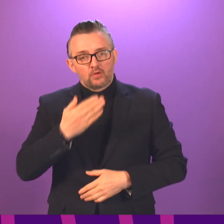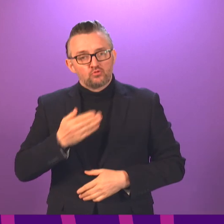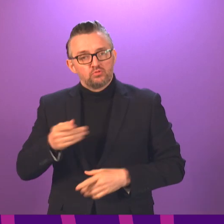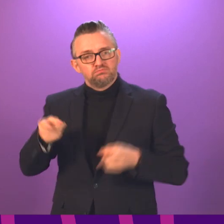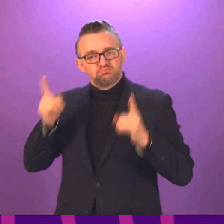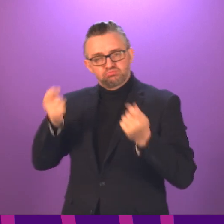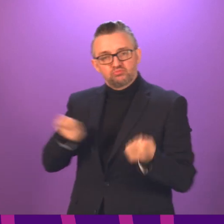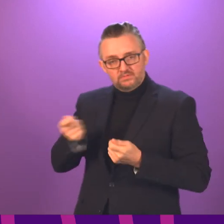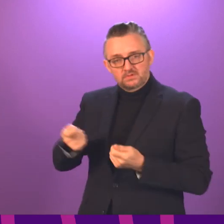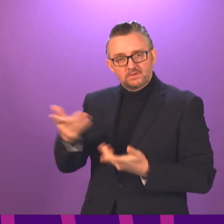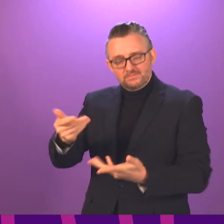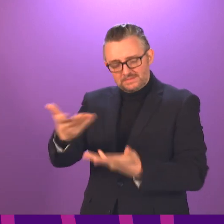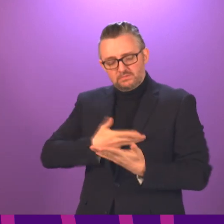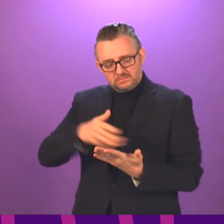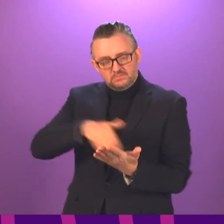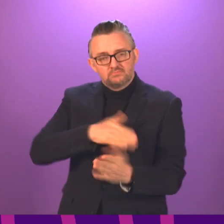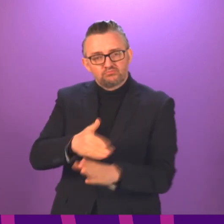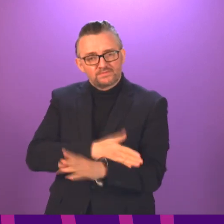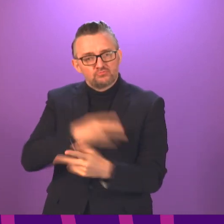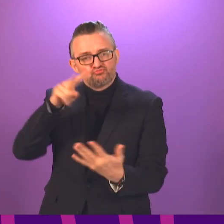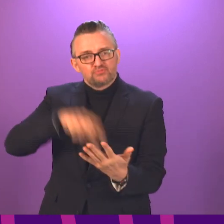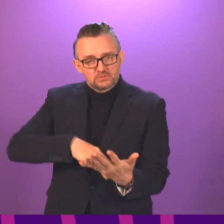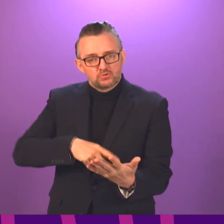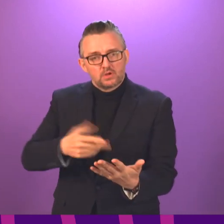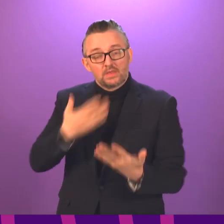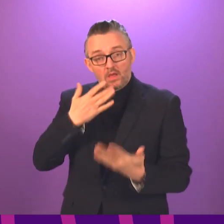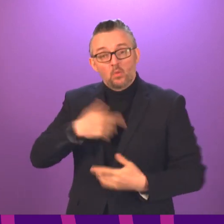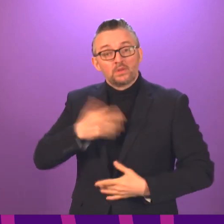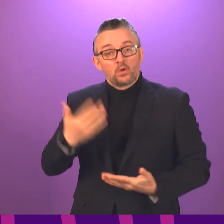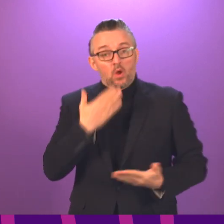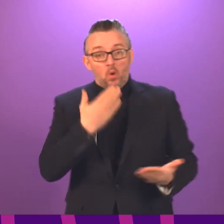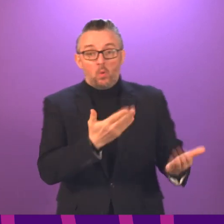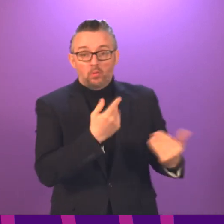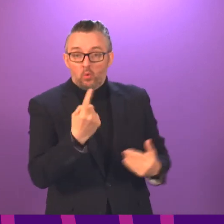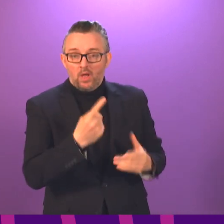of her statement. I also take this first parliamentary opportunity to welcome Anas Sarwar to his